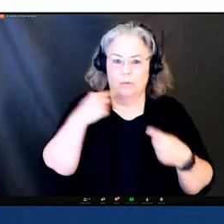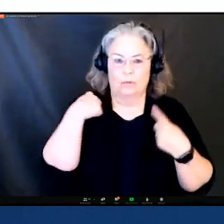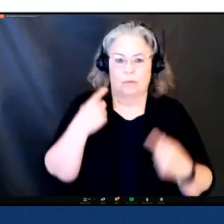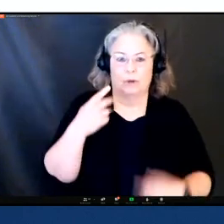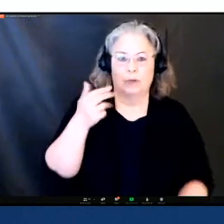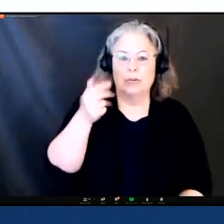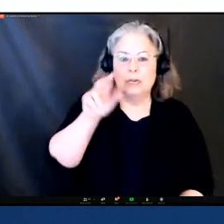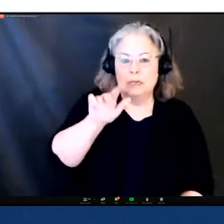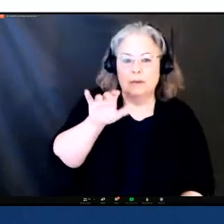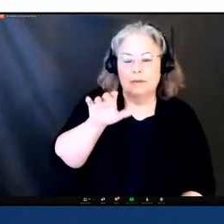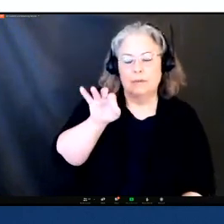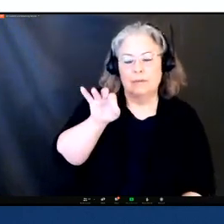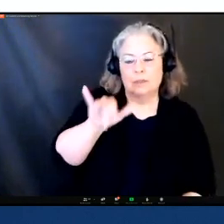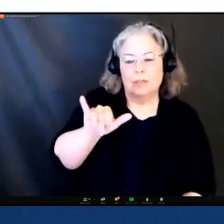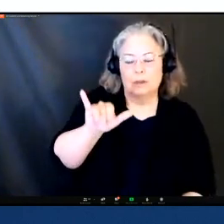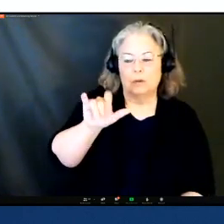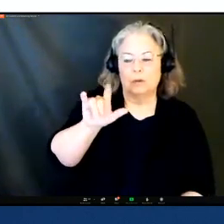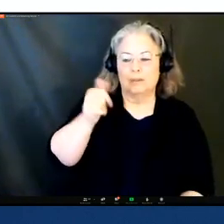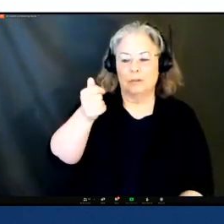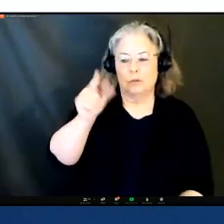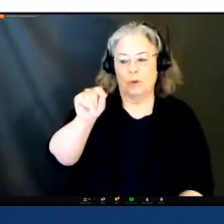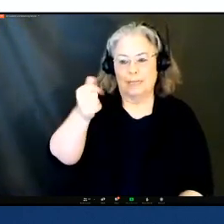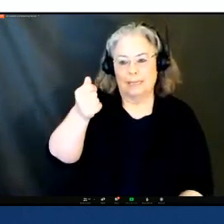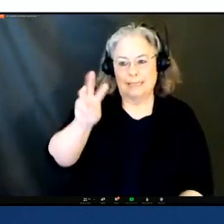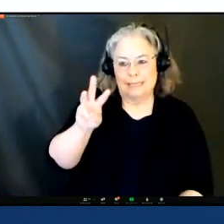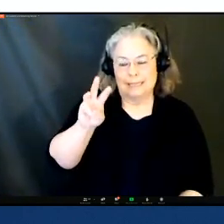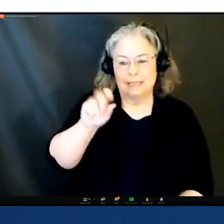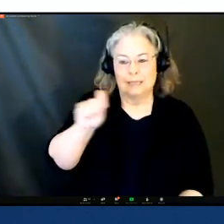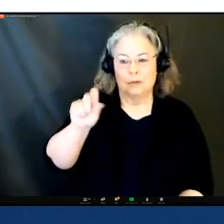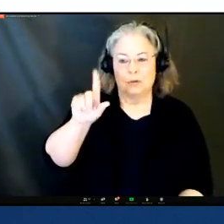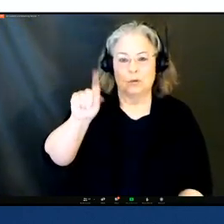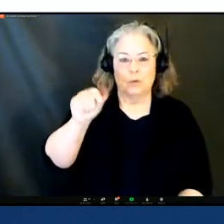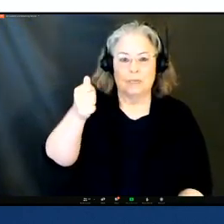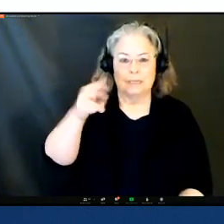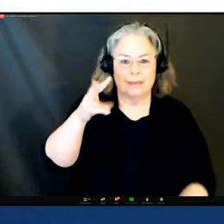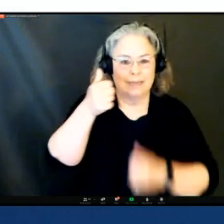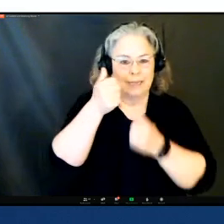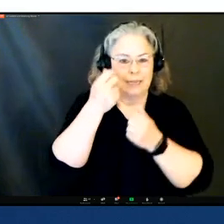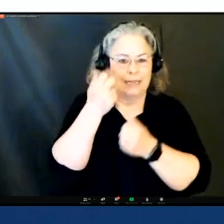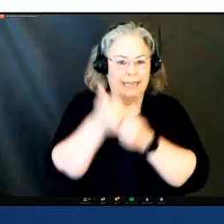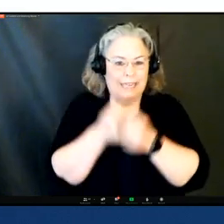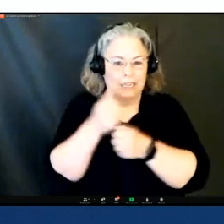And as you can see in each year, except for the two most recent discretionary revenue